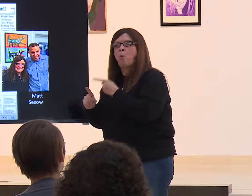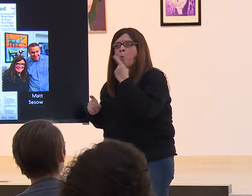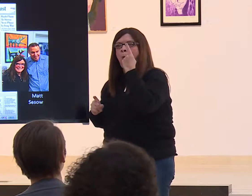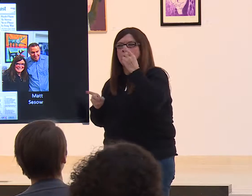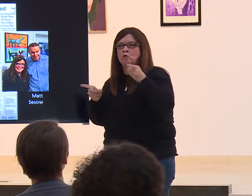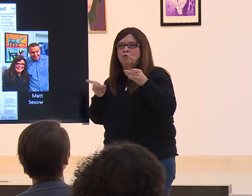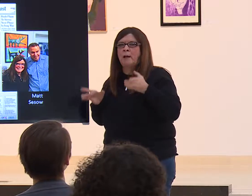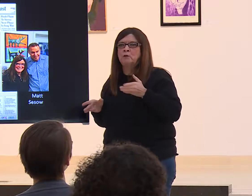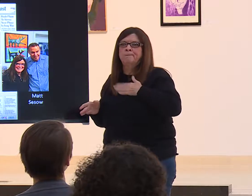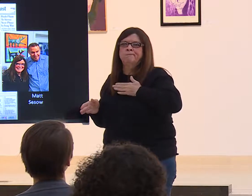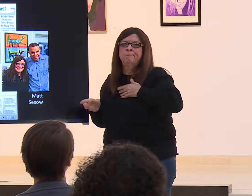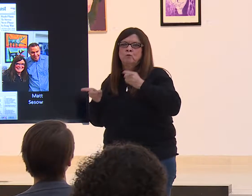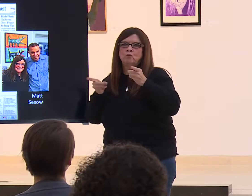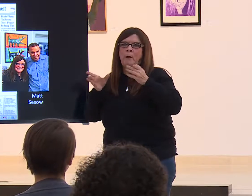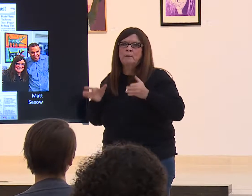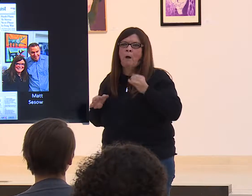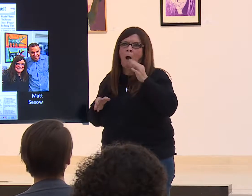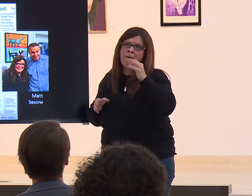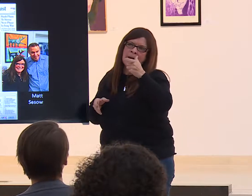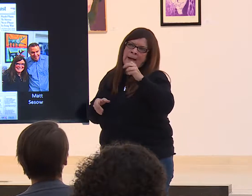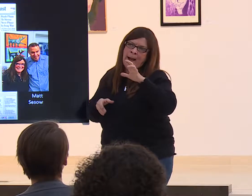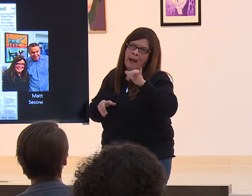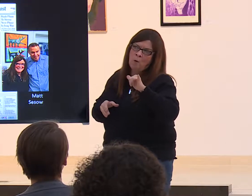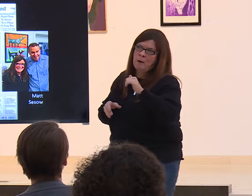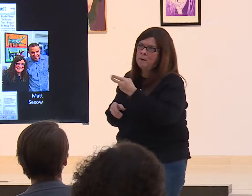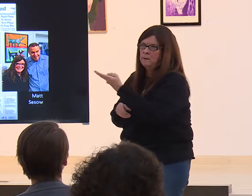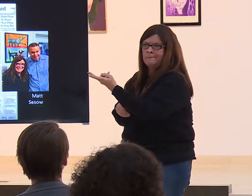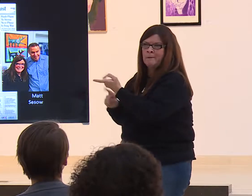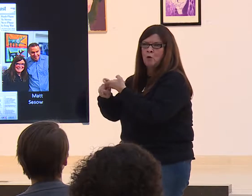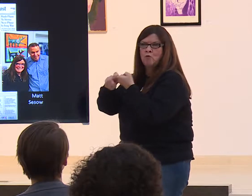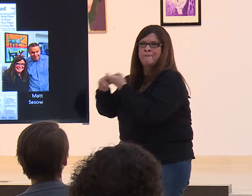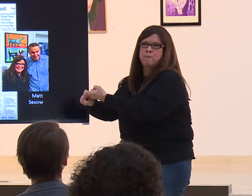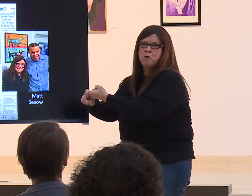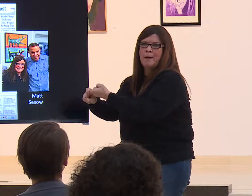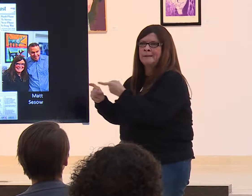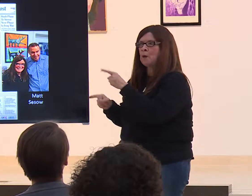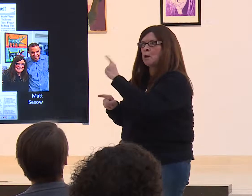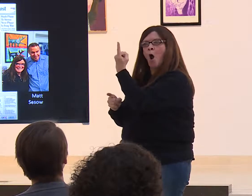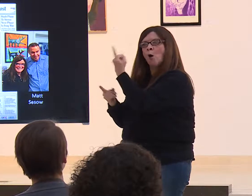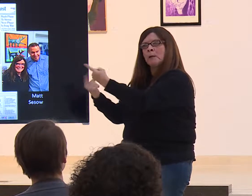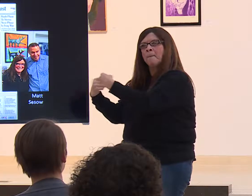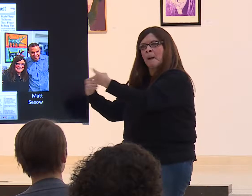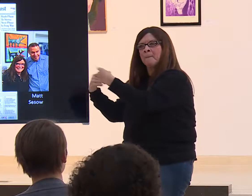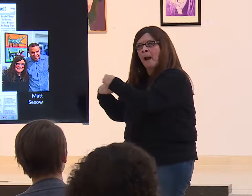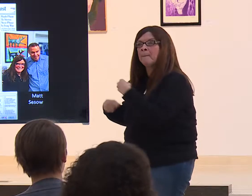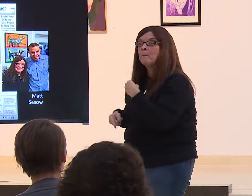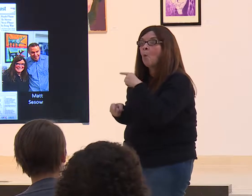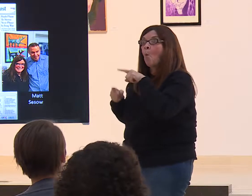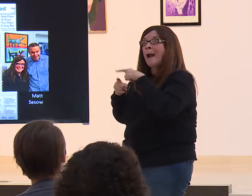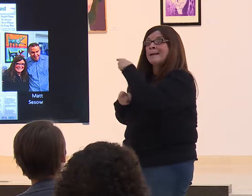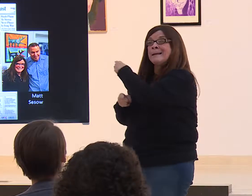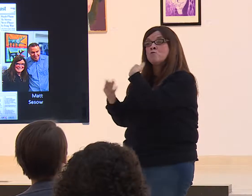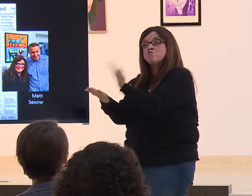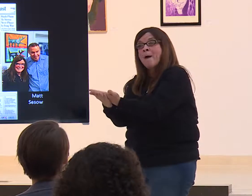where I'm often showing my work. And he, Matt, is good friends with the director